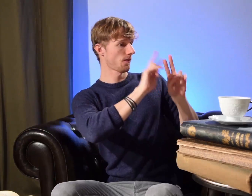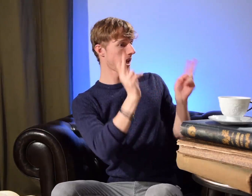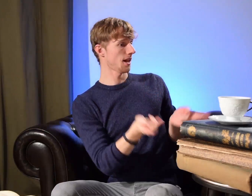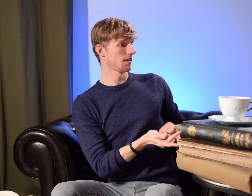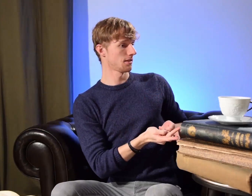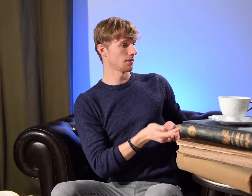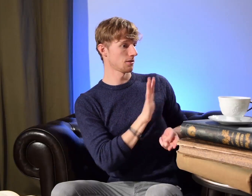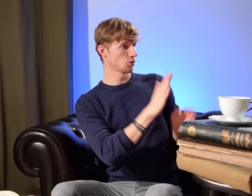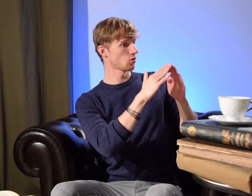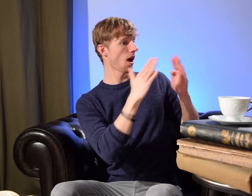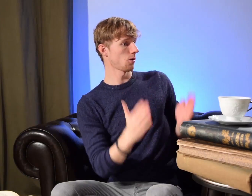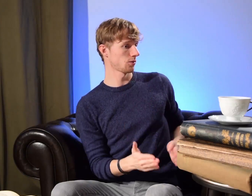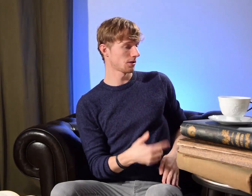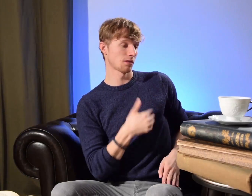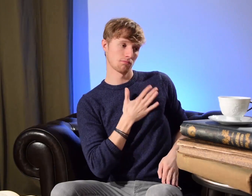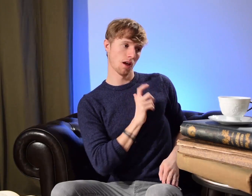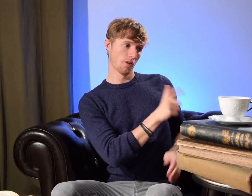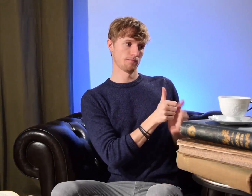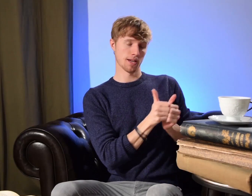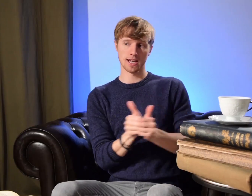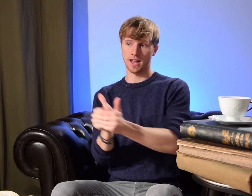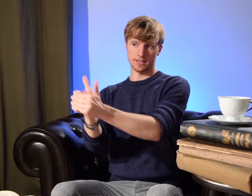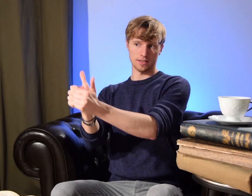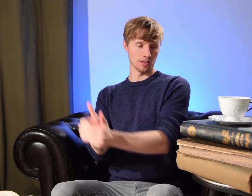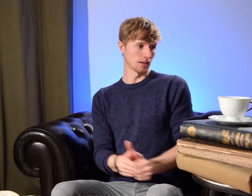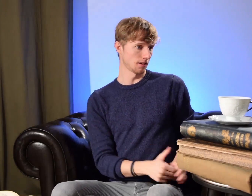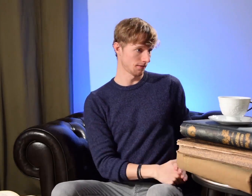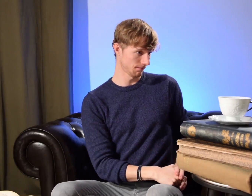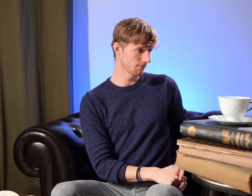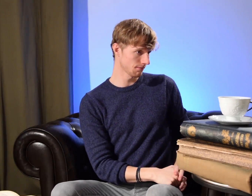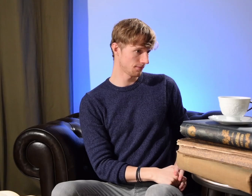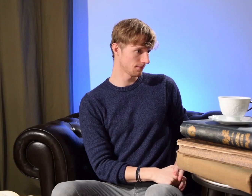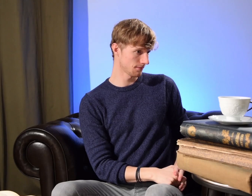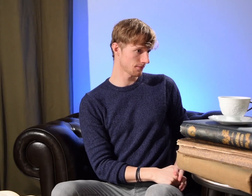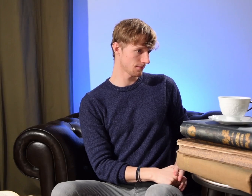and to your home."